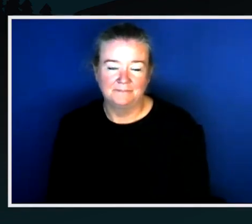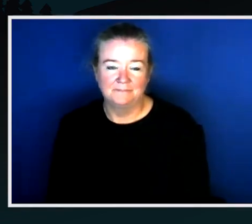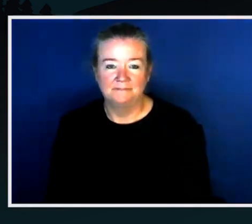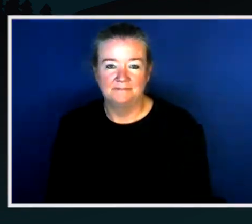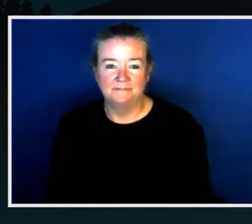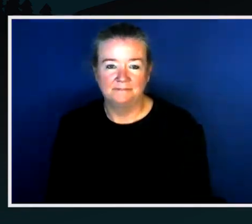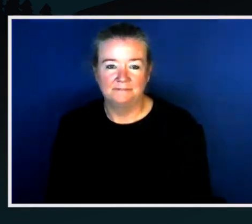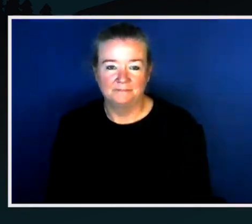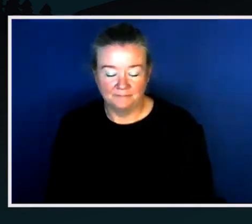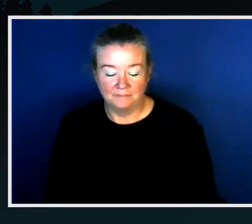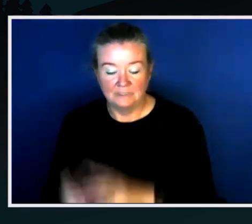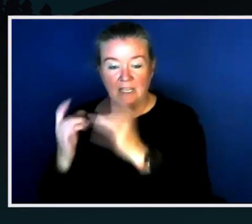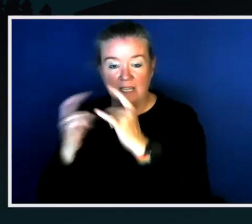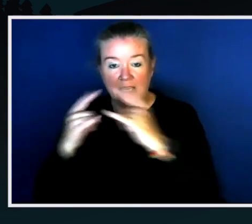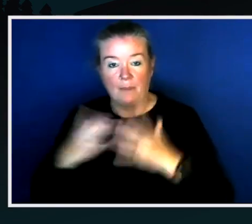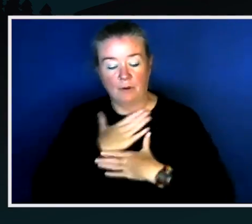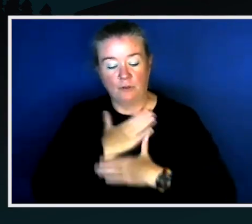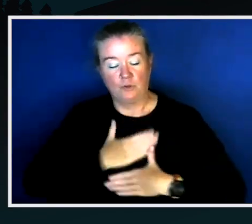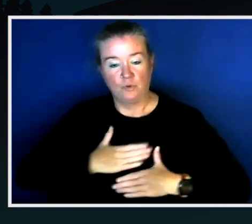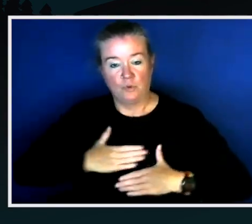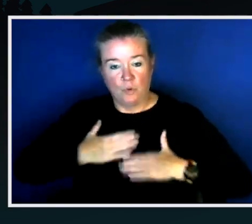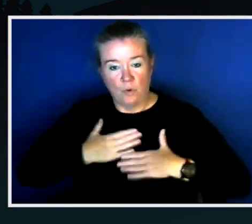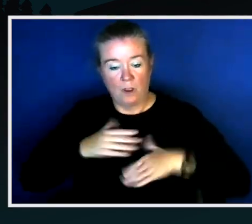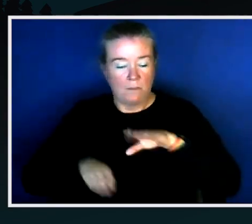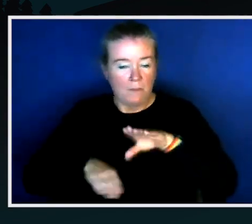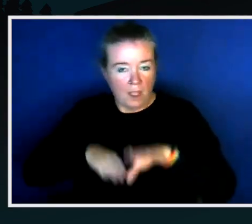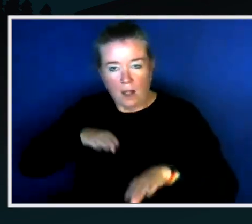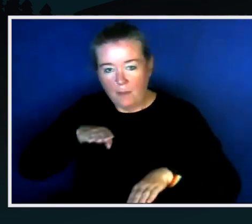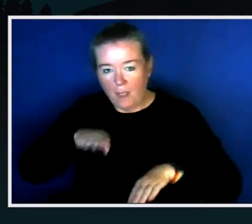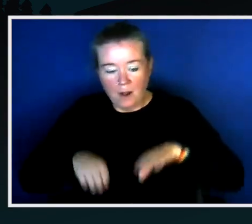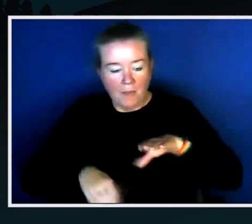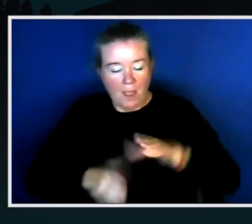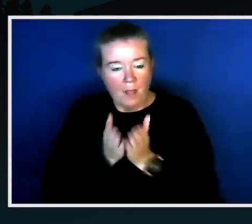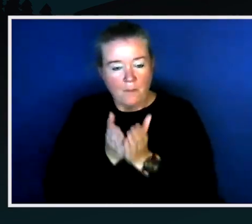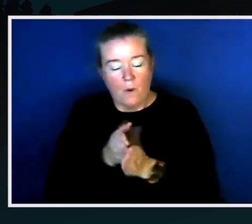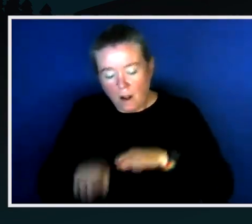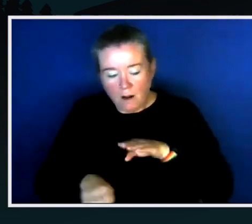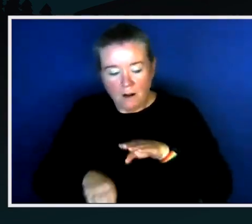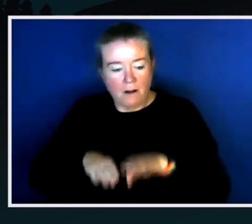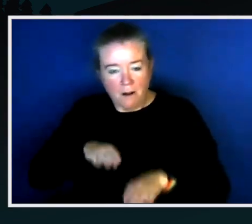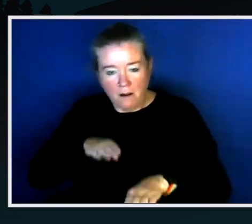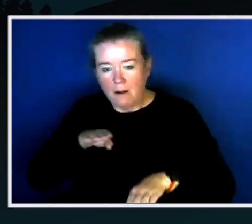Campers also enjoy riding in paddle boats, propelling the boat forward by pedaling in a circular motion.